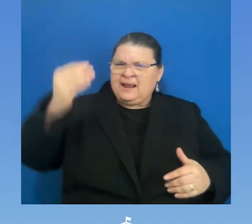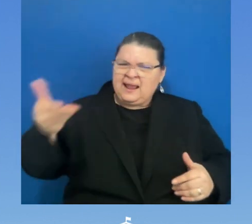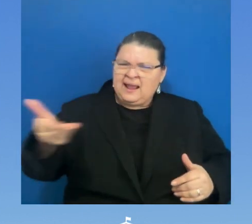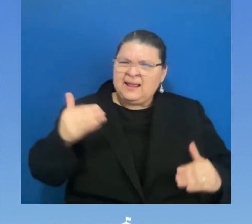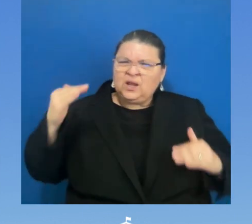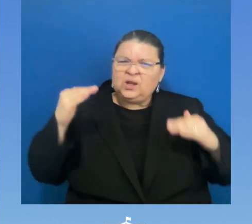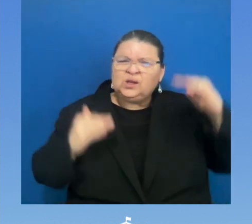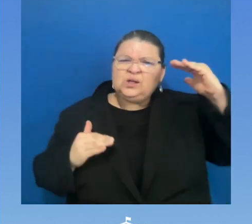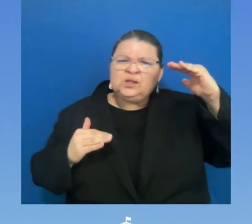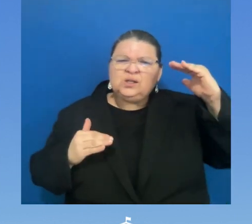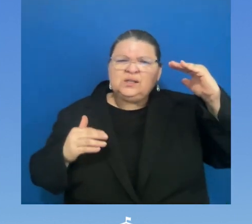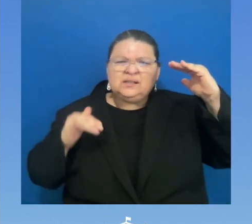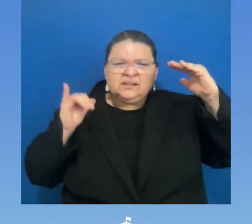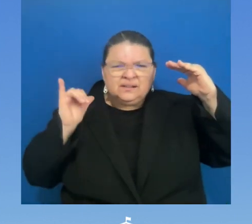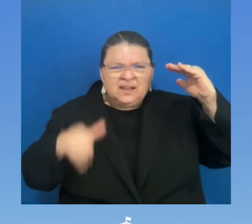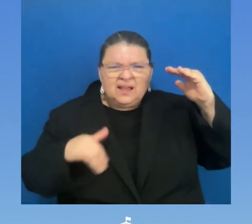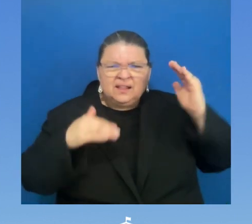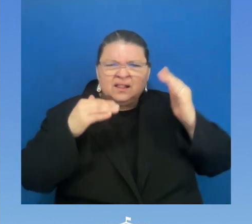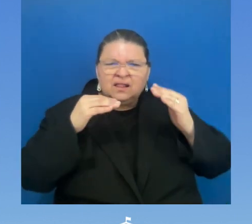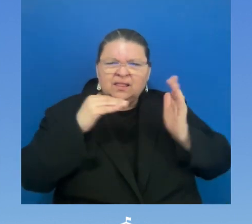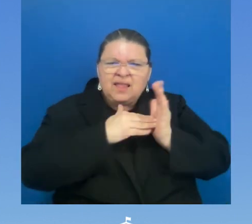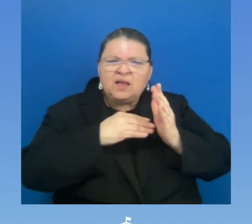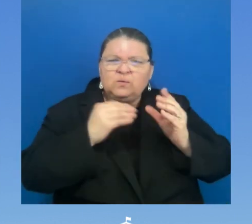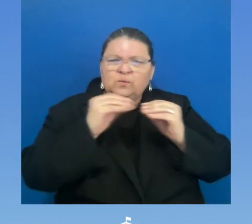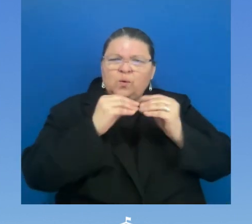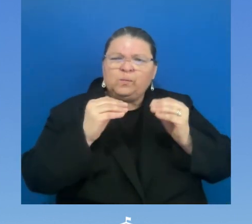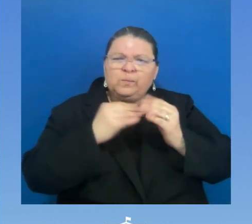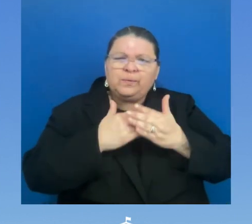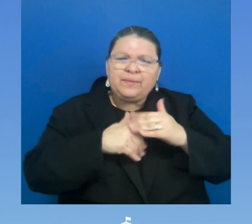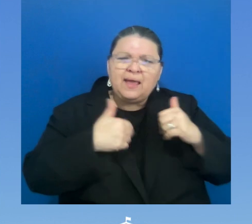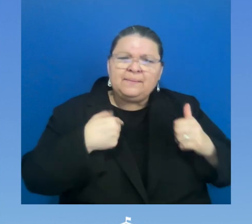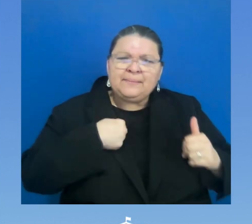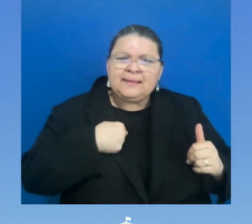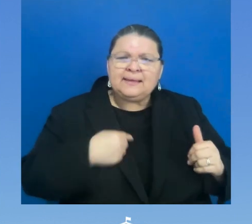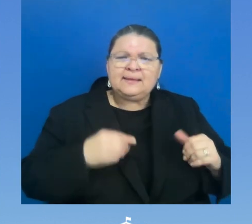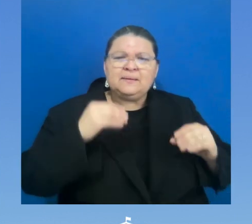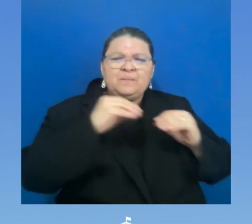I had more experience, more education and more seniority than the new hire.